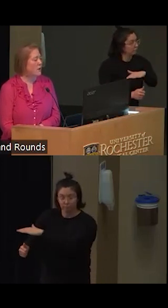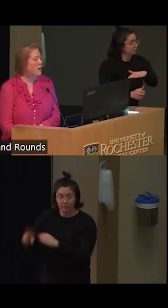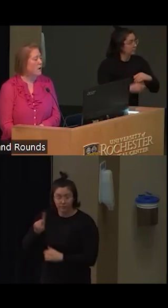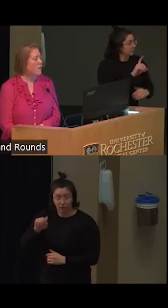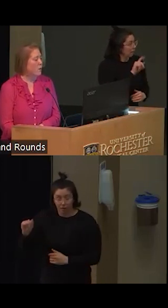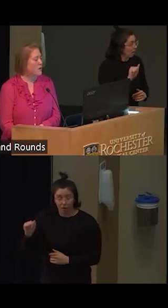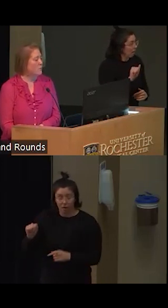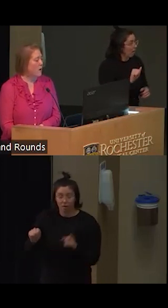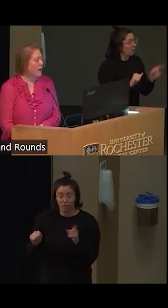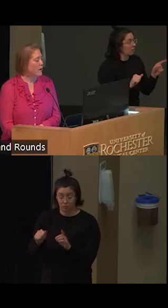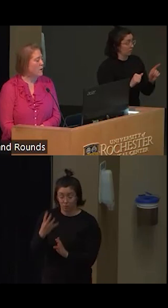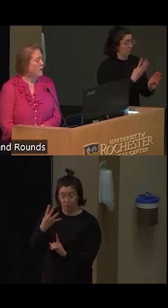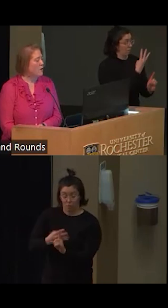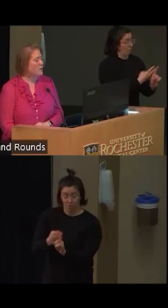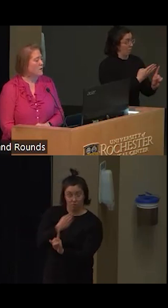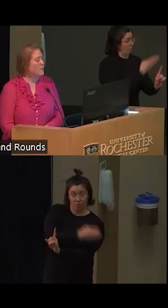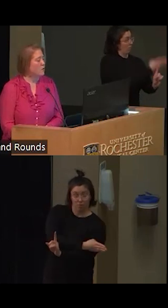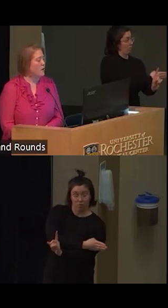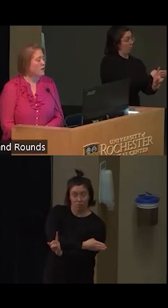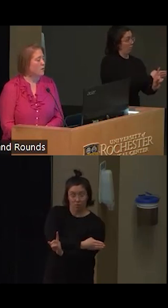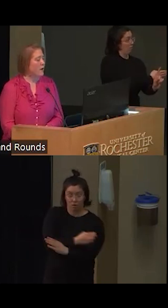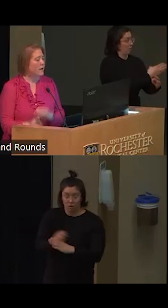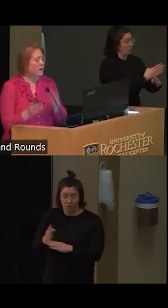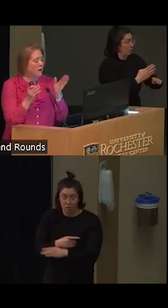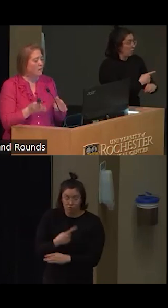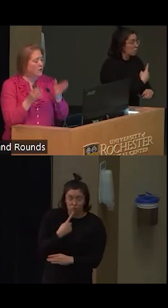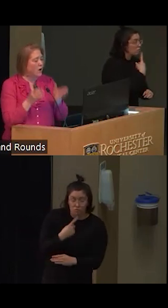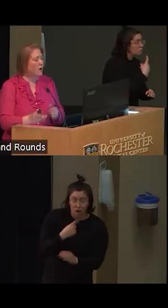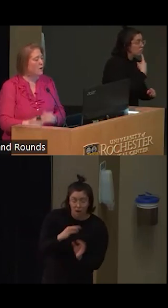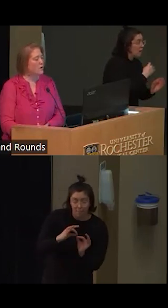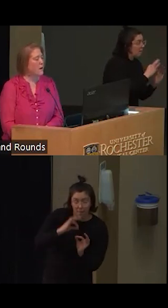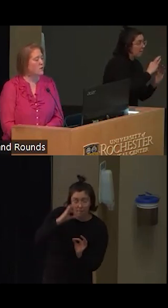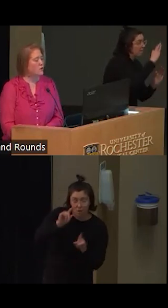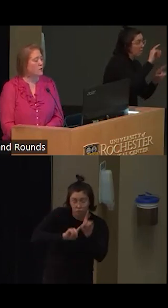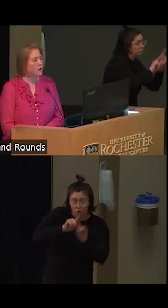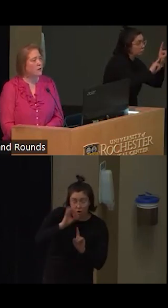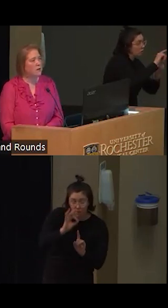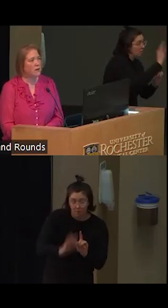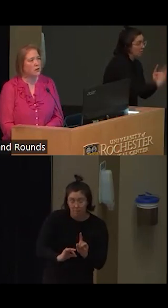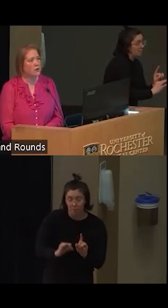of the four months prior you can see between the red stars that was during our simulation